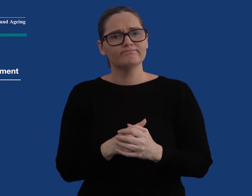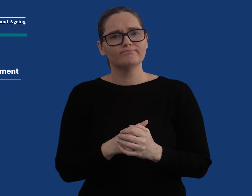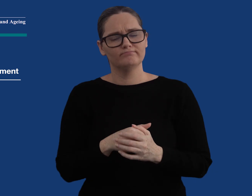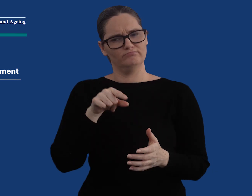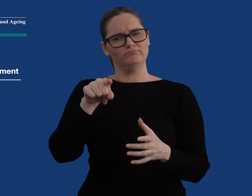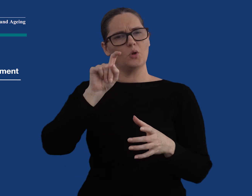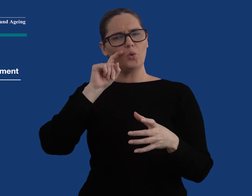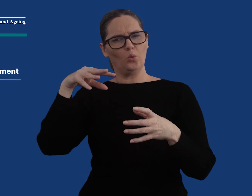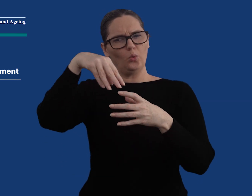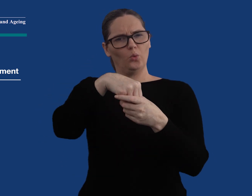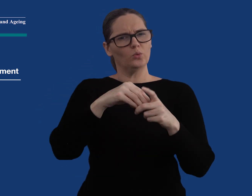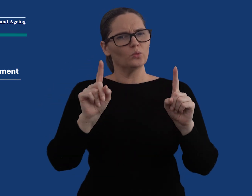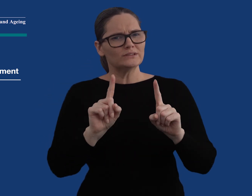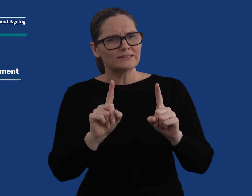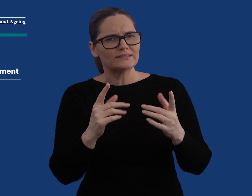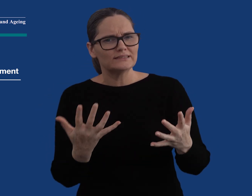This will include: